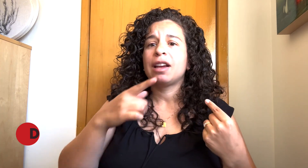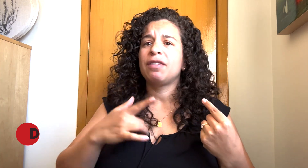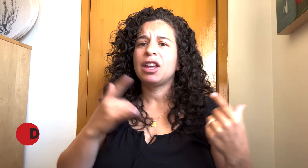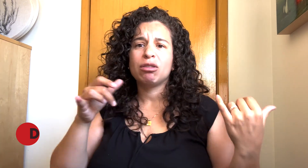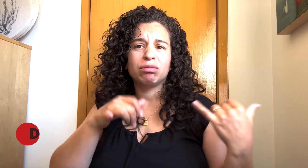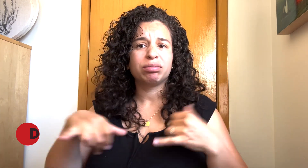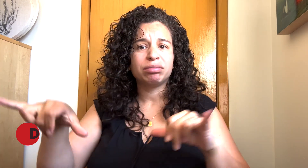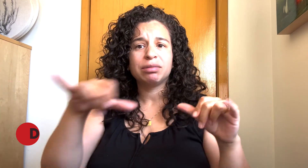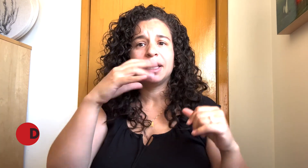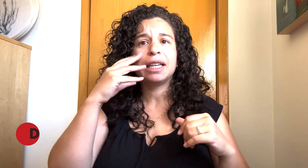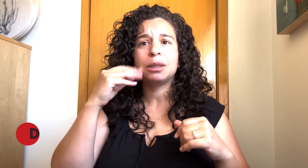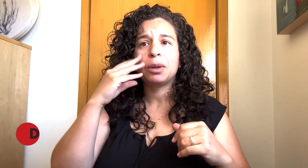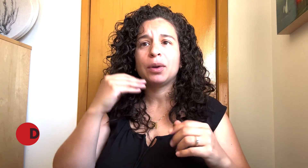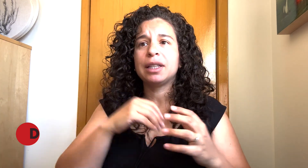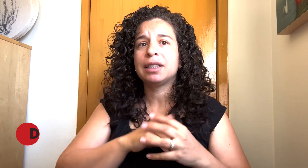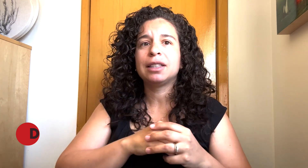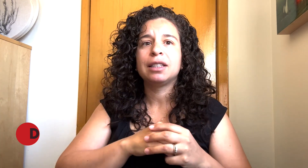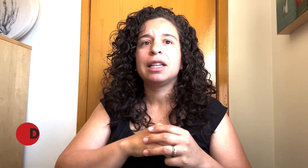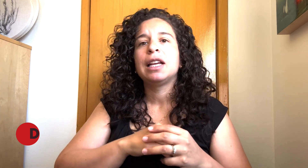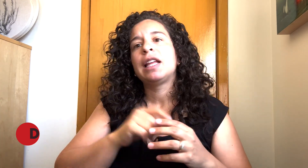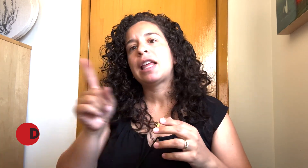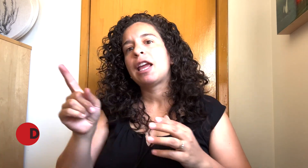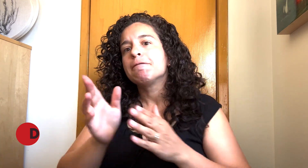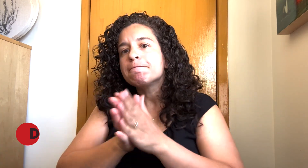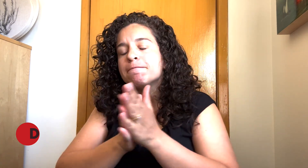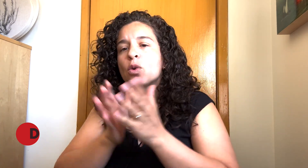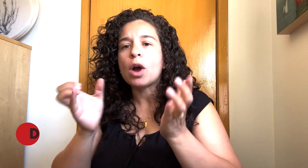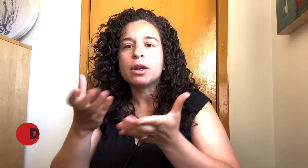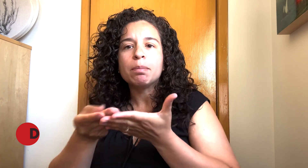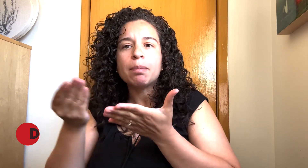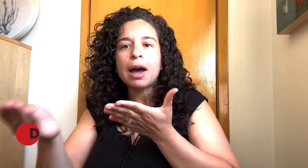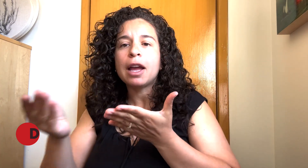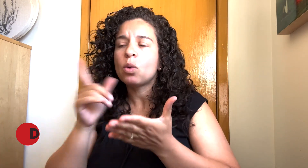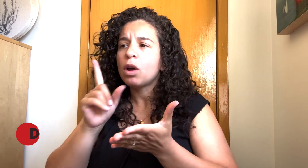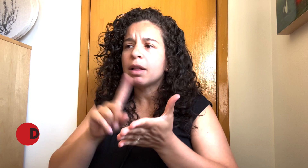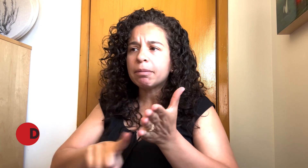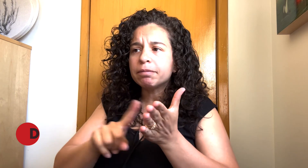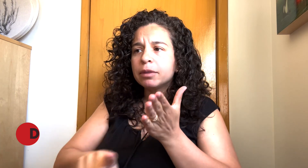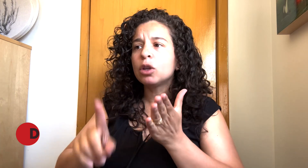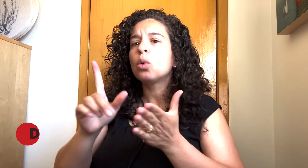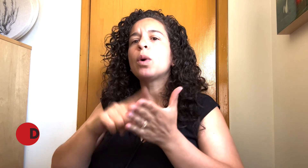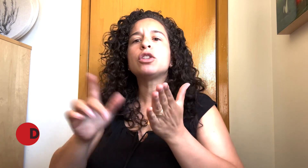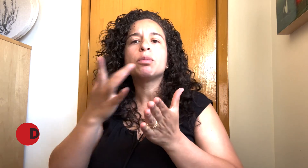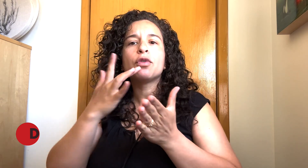I feel their experiences are similar. They are motivated and want to buy.